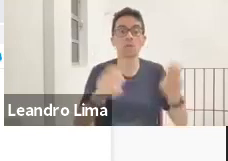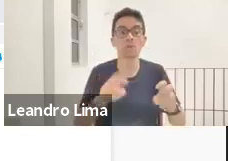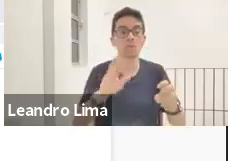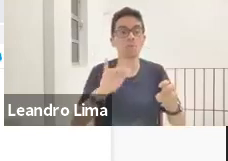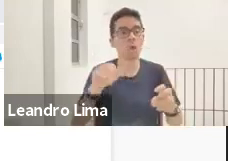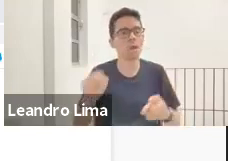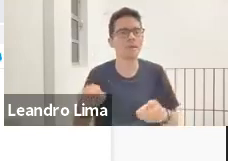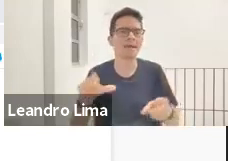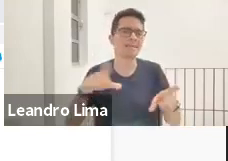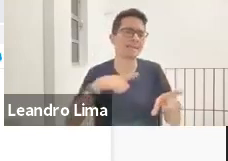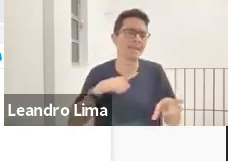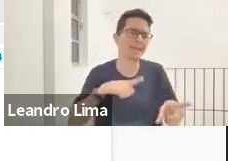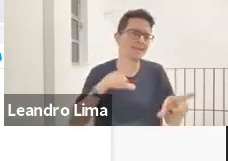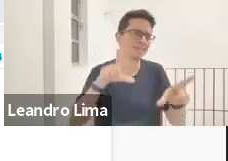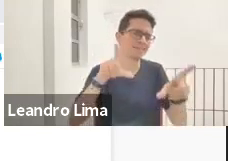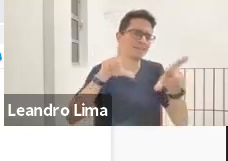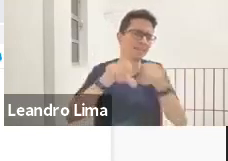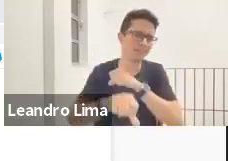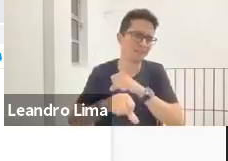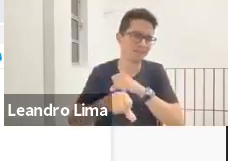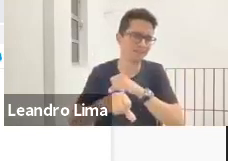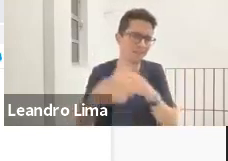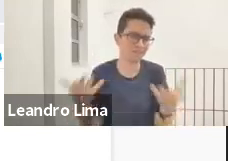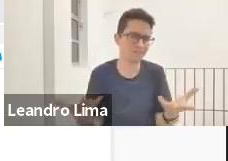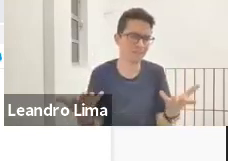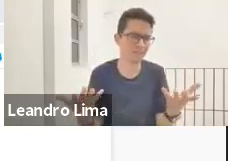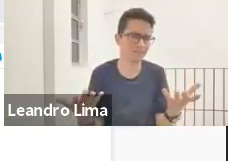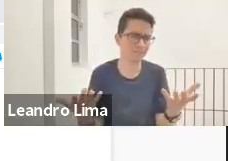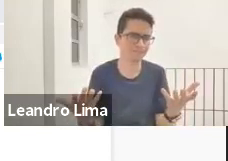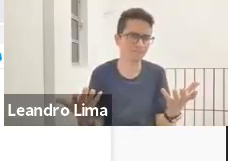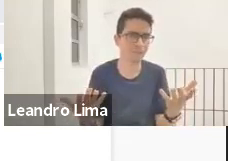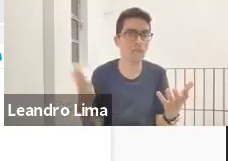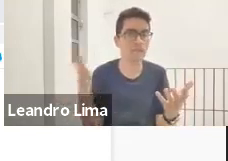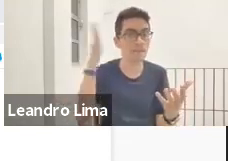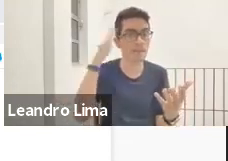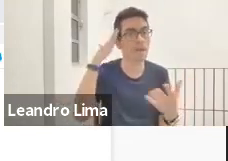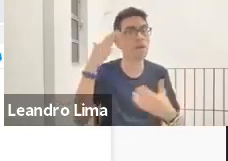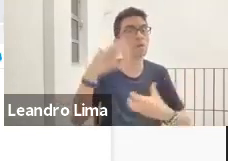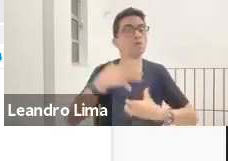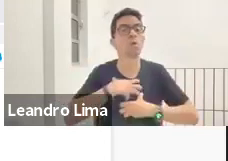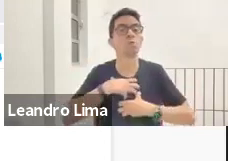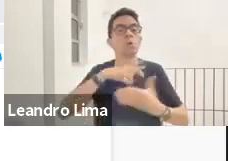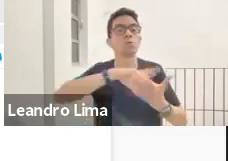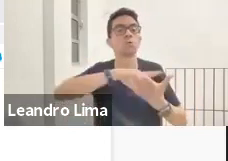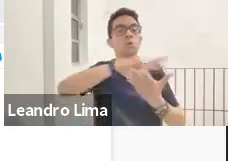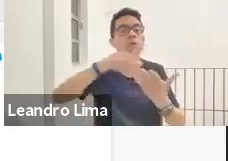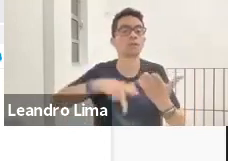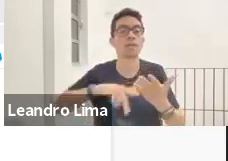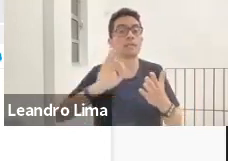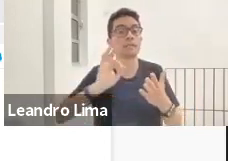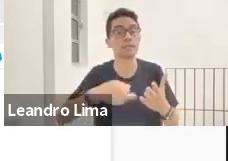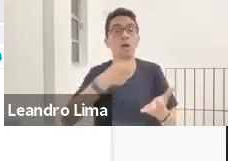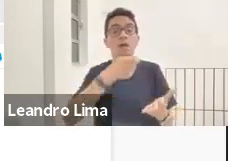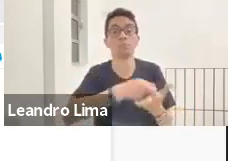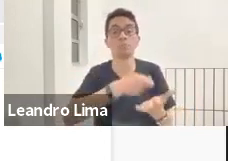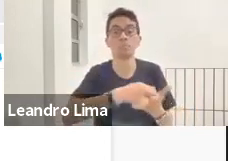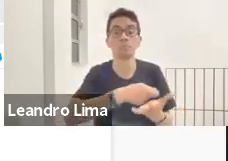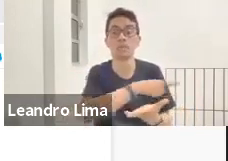will the sort of thing that will in. eavor vitably require vitably require them to draw vitably require them to draw on their everyday knowledge there their everyday knowledge, their